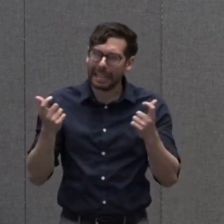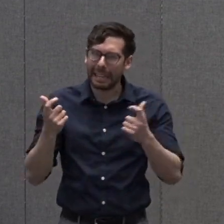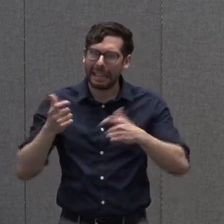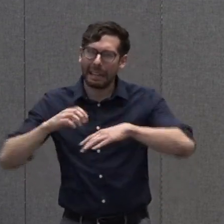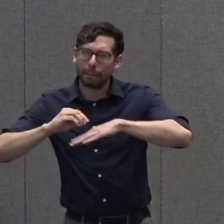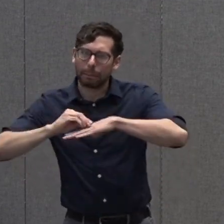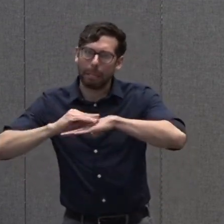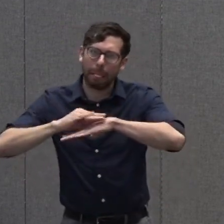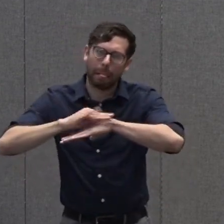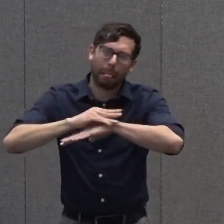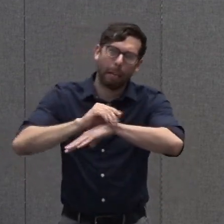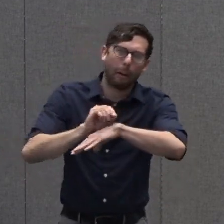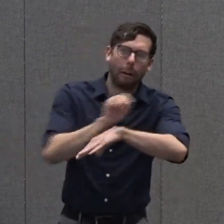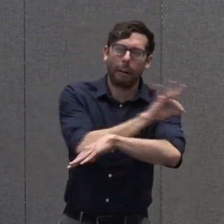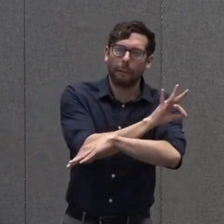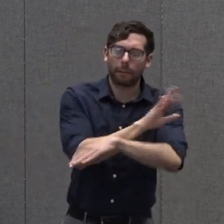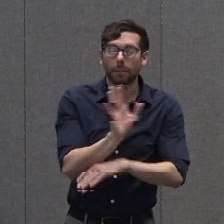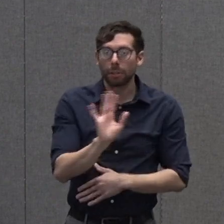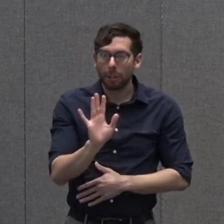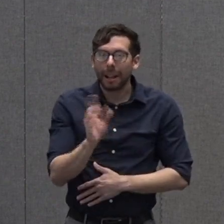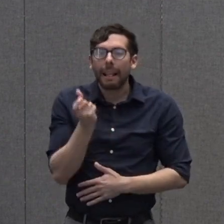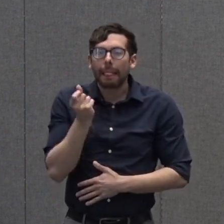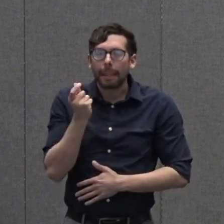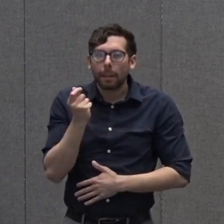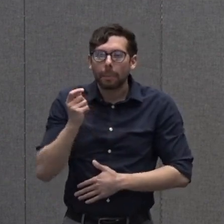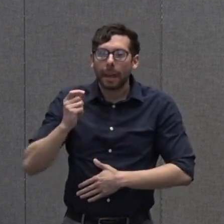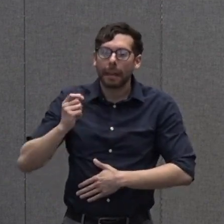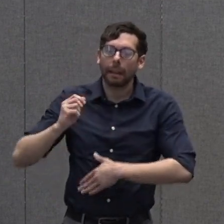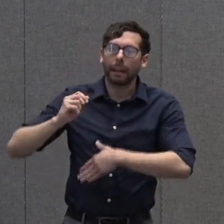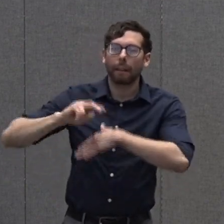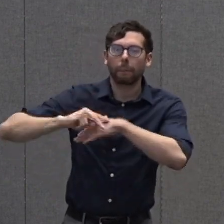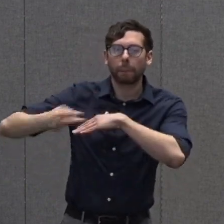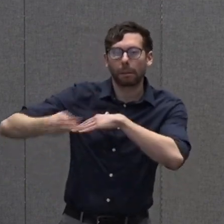She gets flaky, and like some of my relatives.